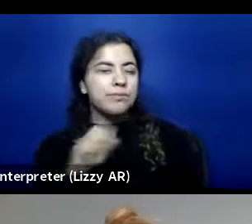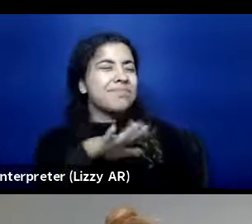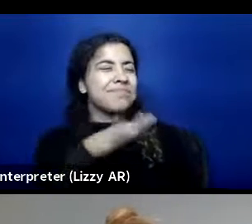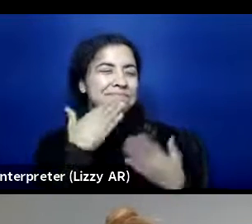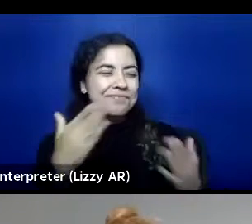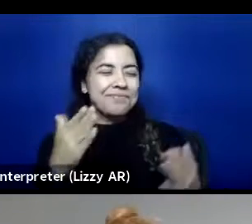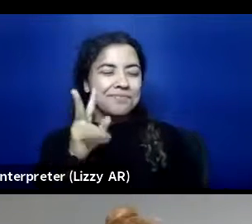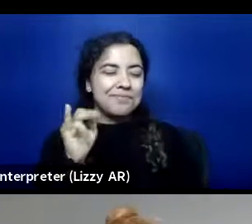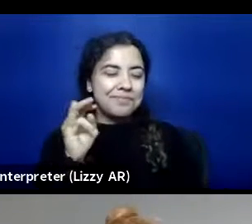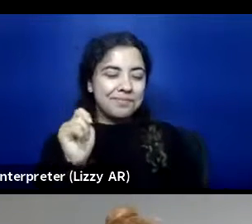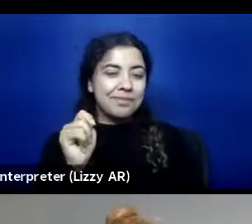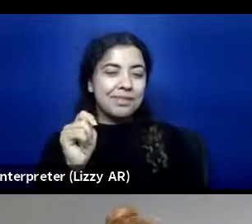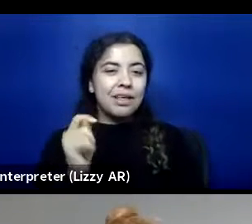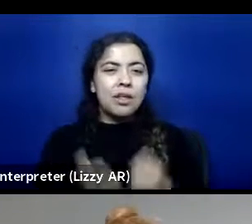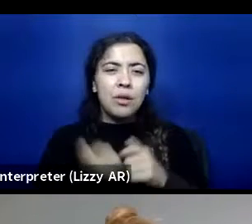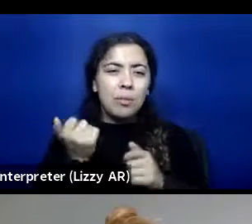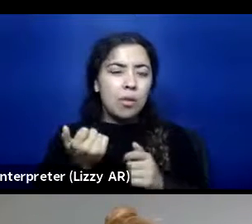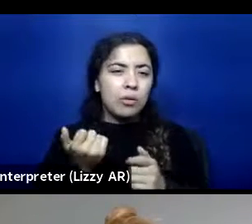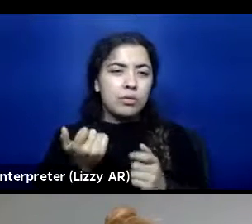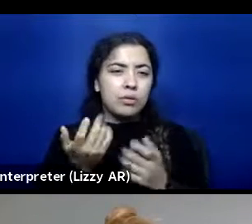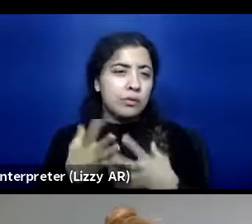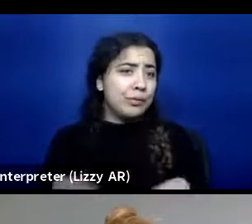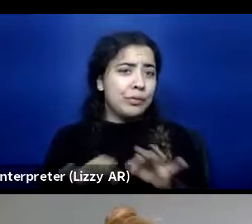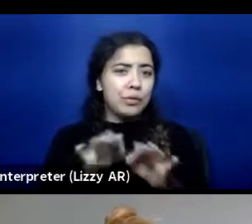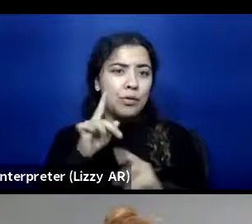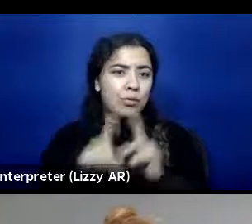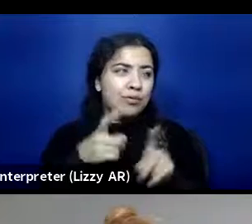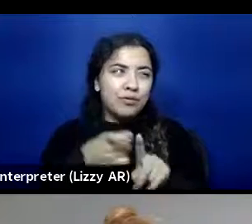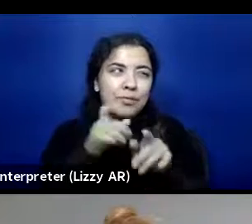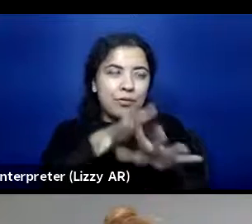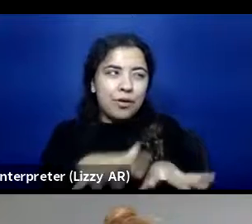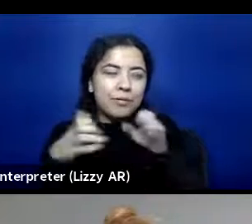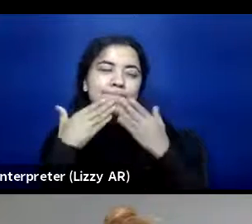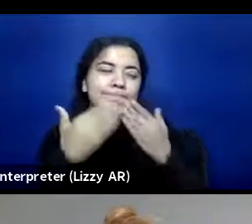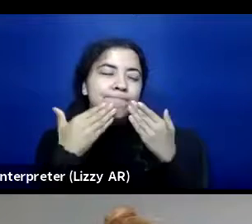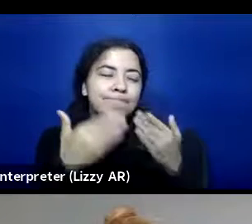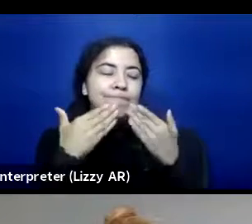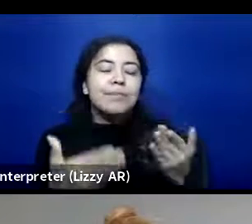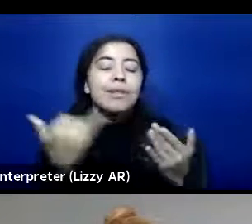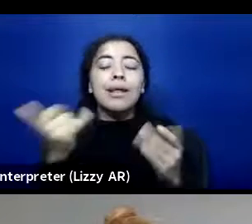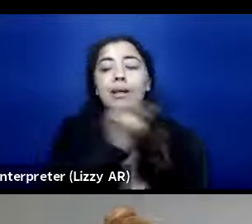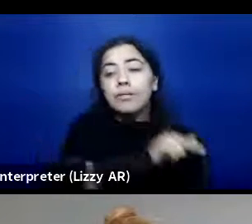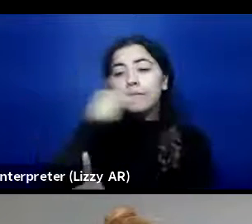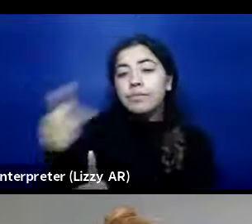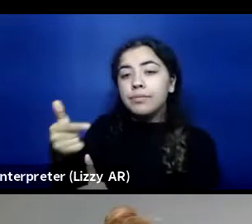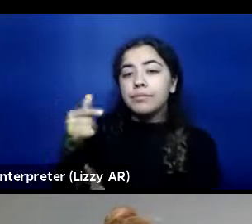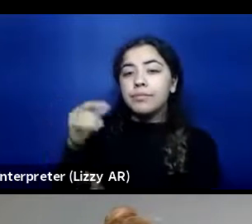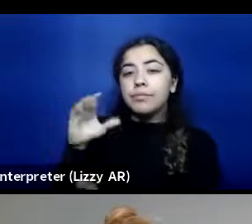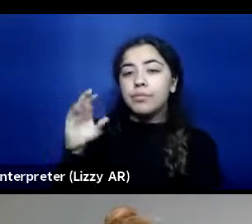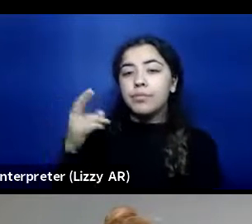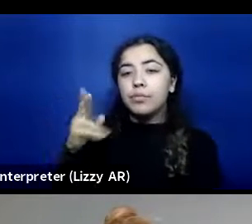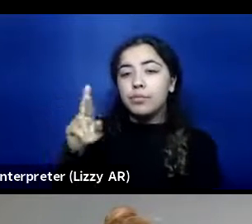for the audience, so at this point, I'm going to turn it back to Christopher and so we can go to the next section.